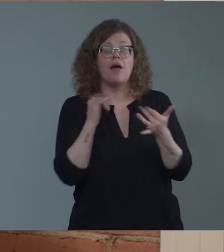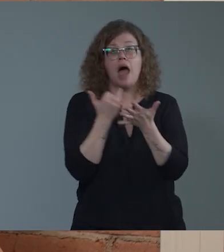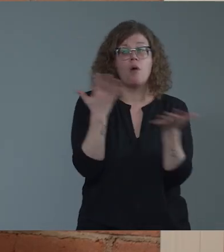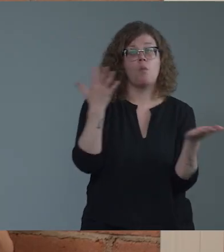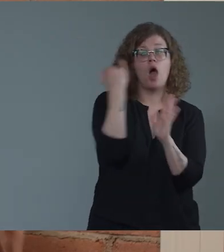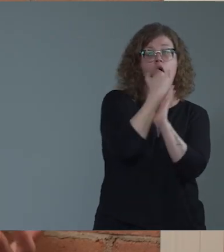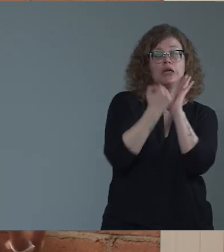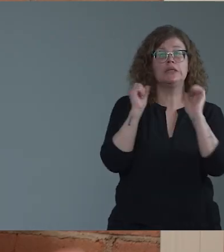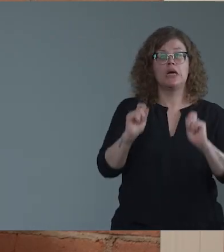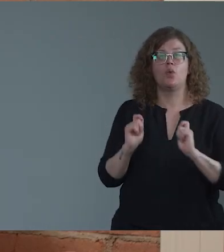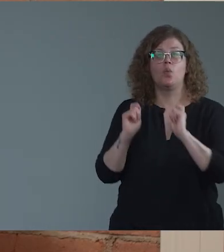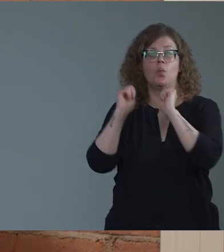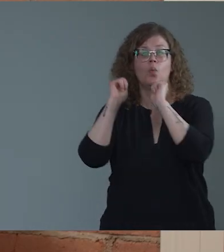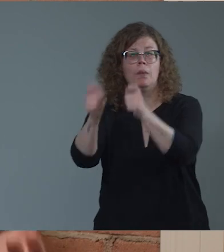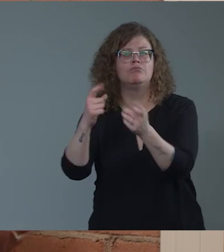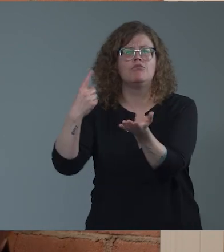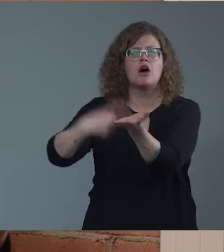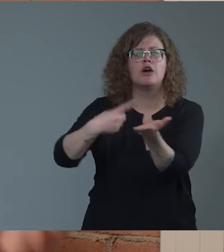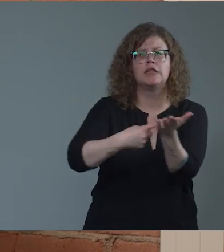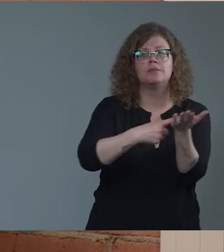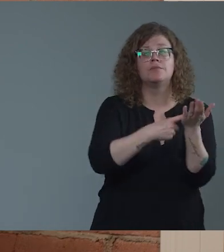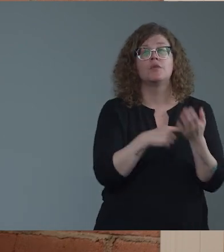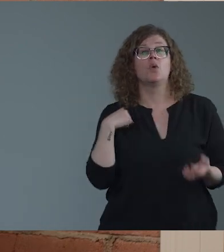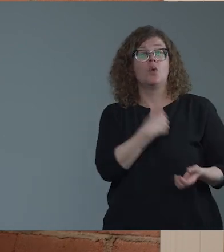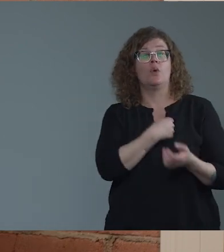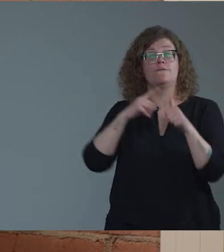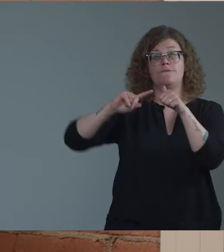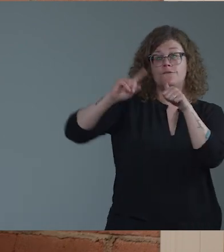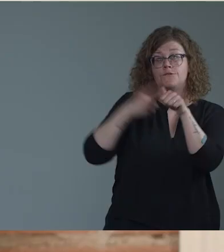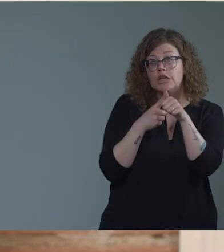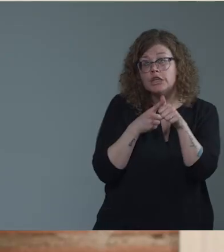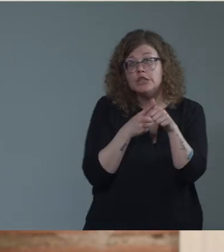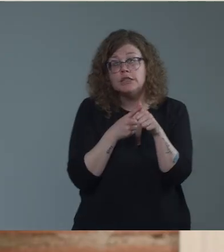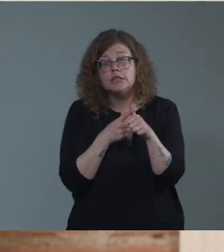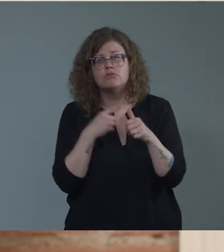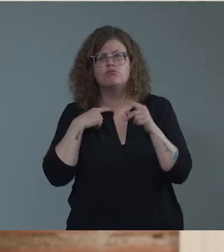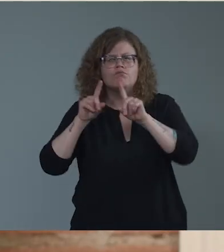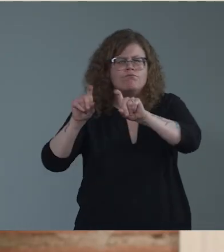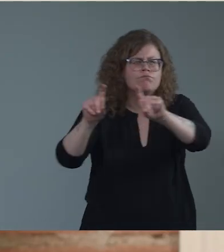so that we can start to identify places where we want improvements with our community. We're going to talk about community engagement